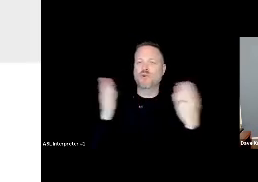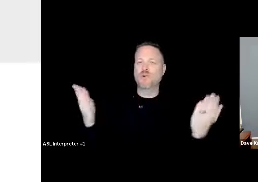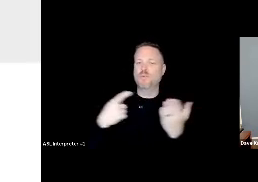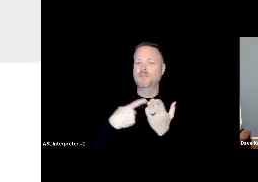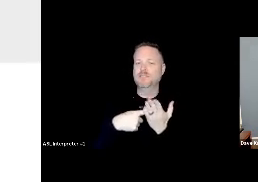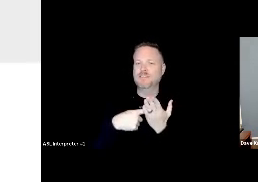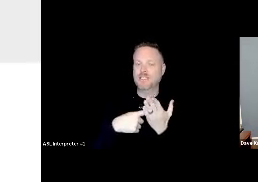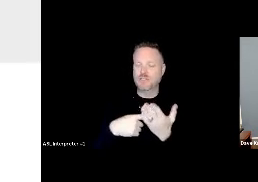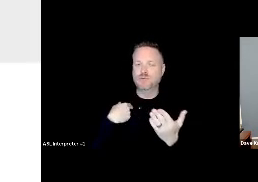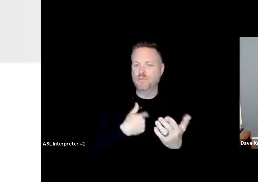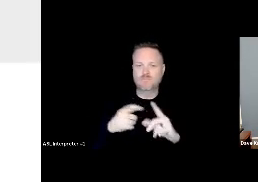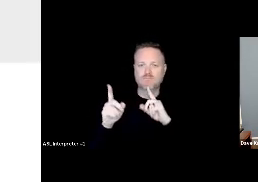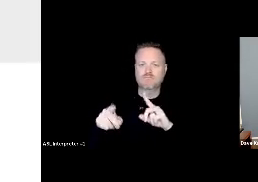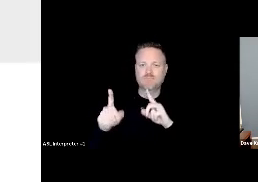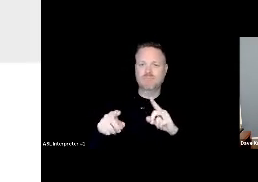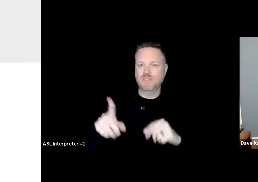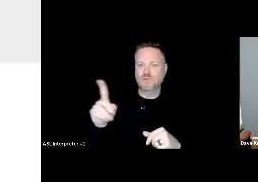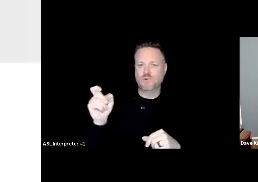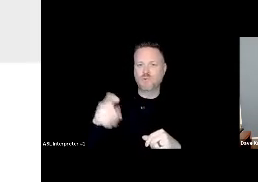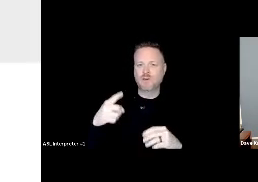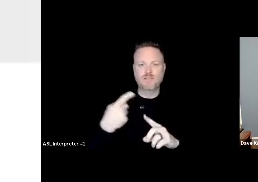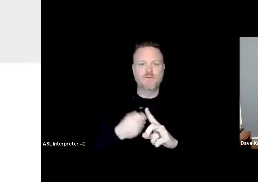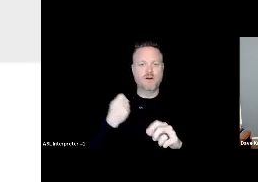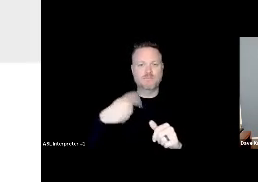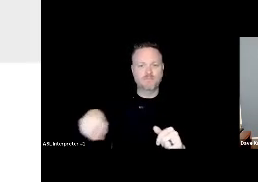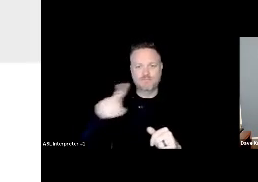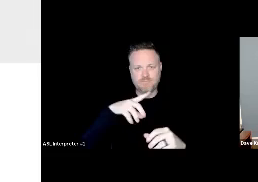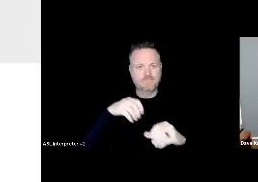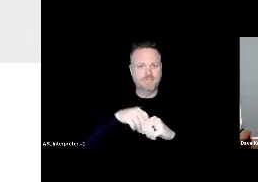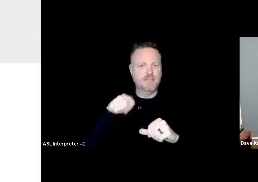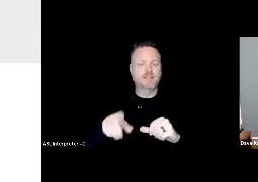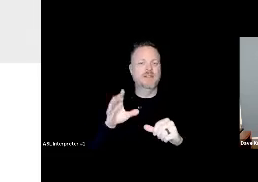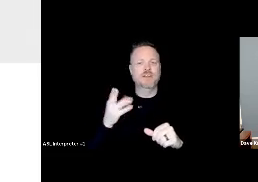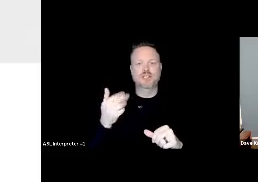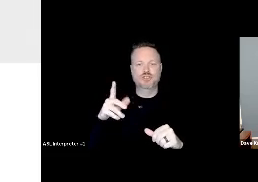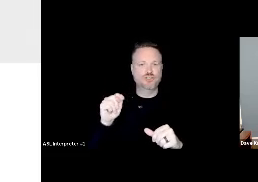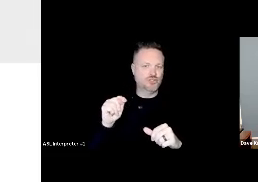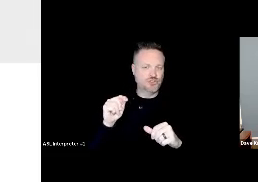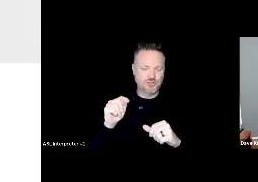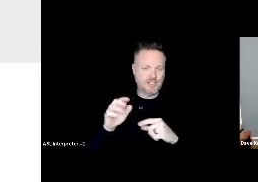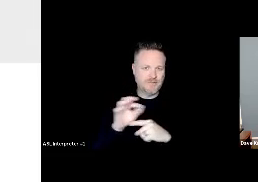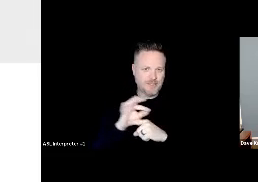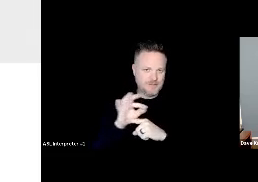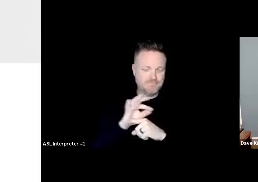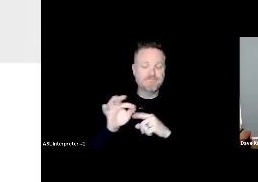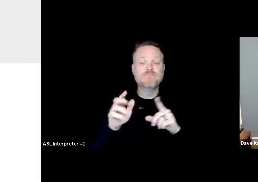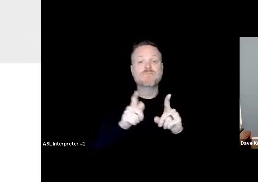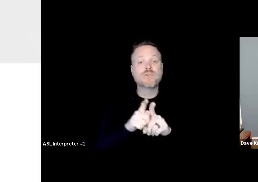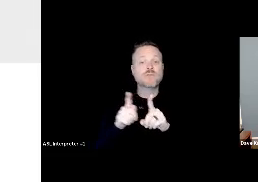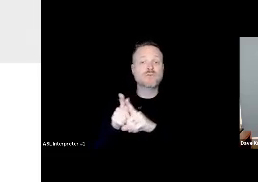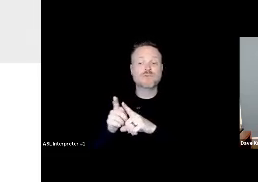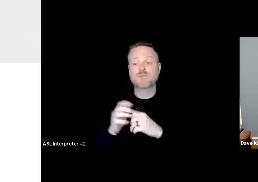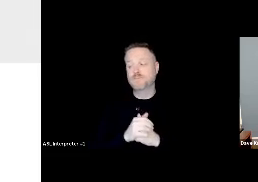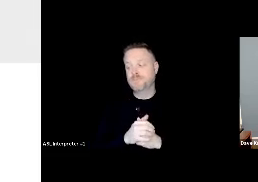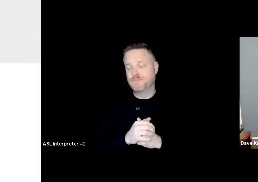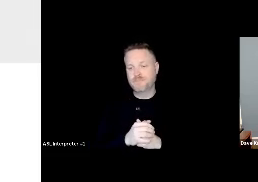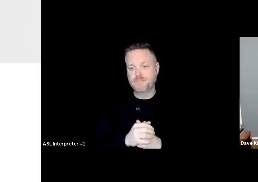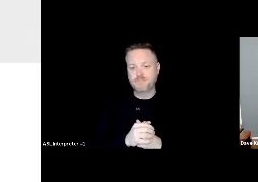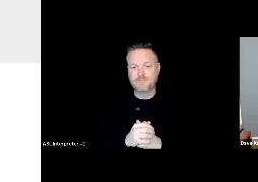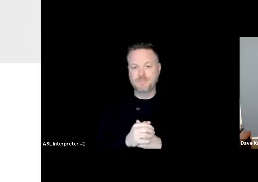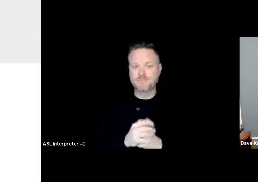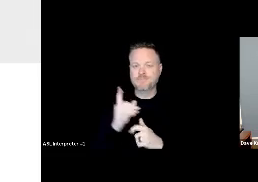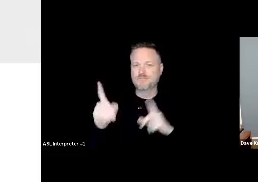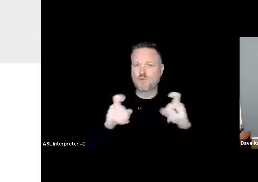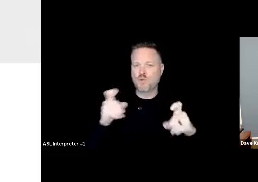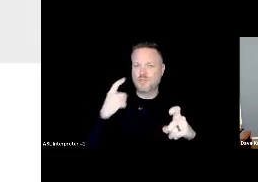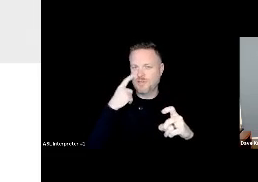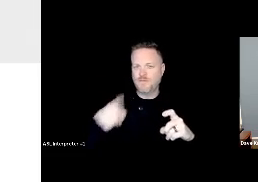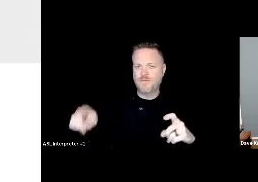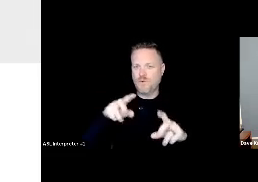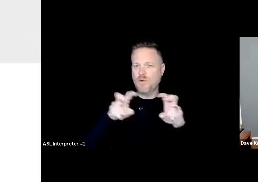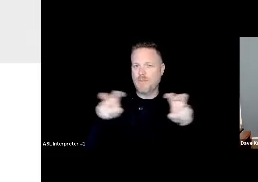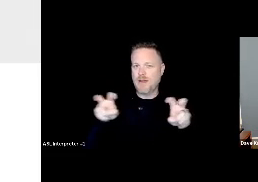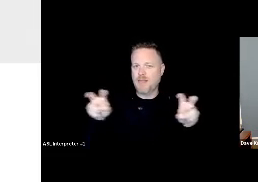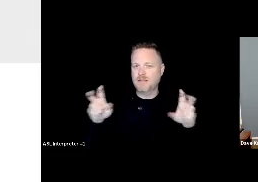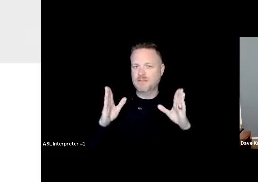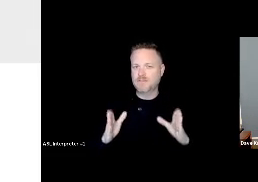we will answer questions in the chat function. As well as some questions for the panelists.